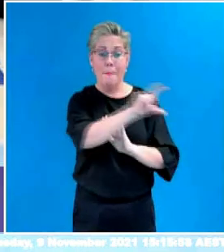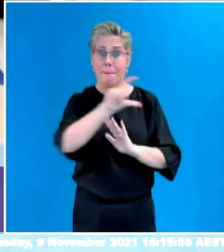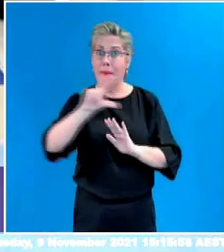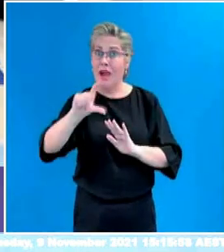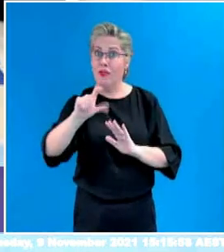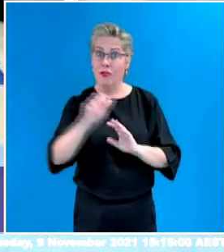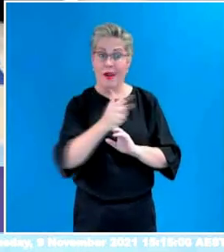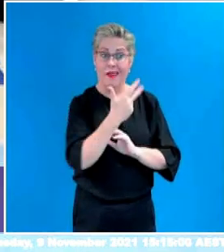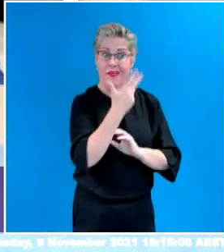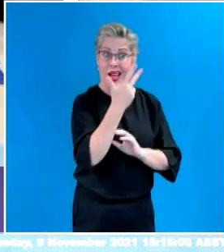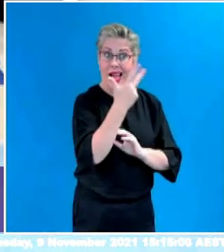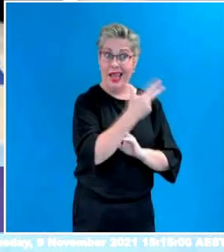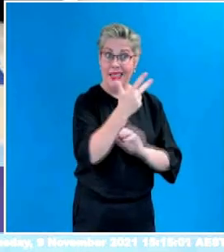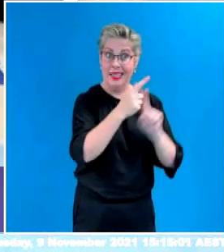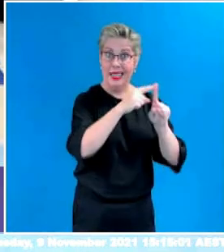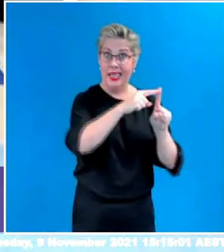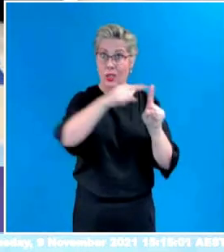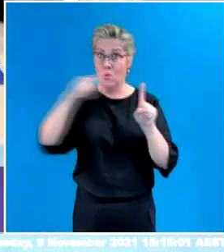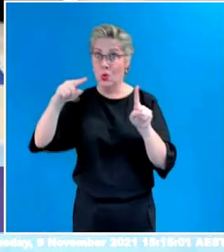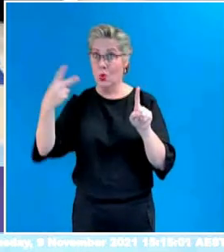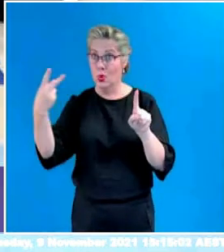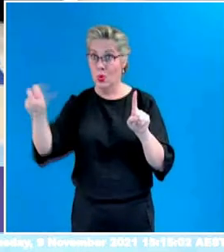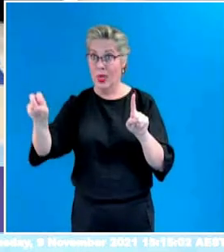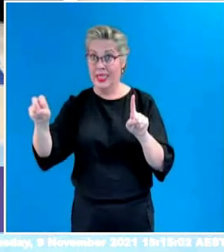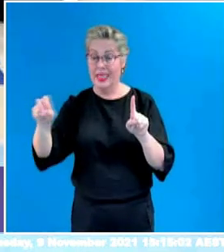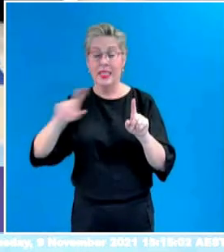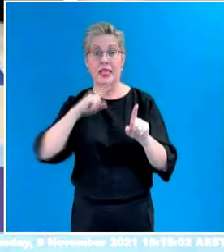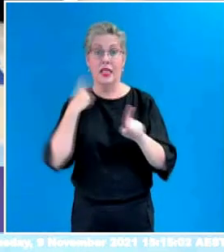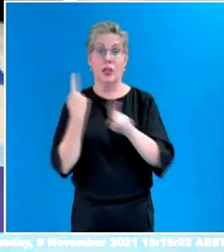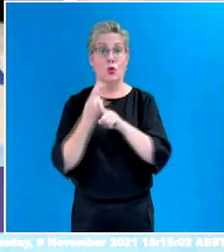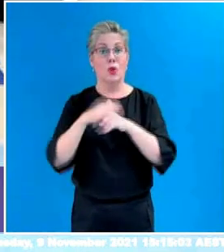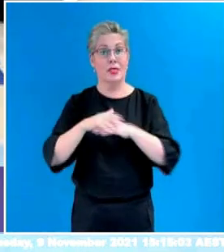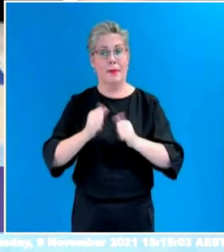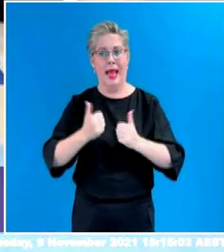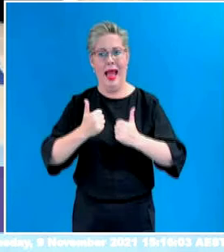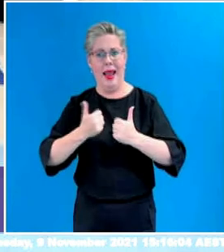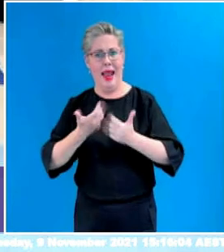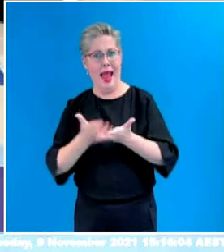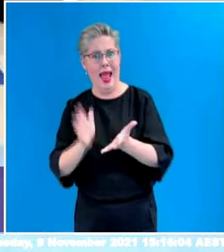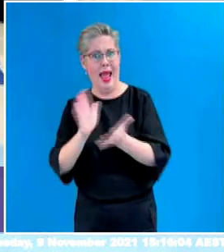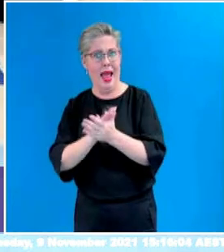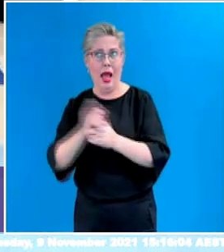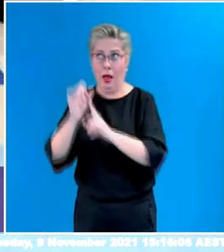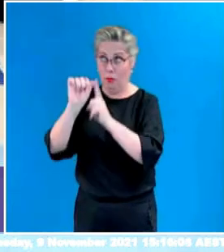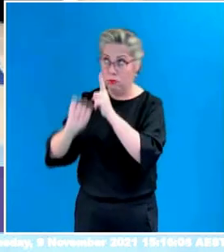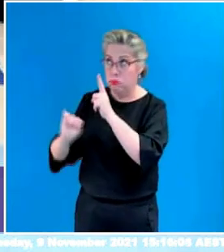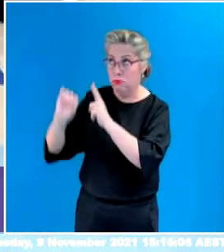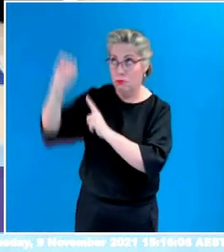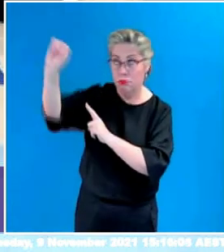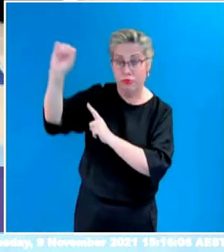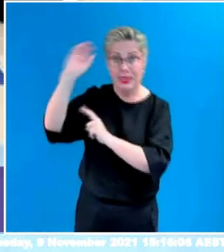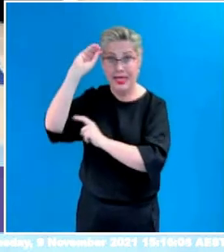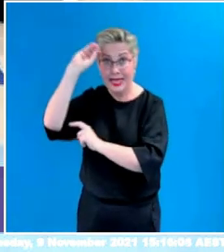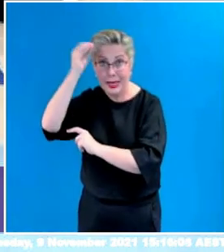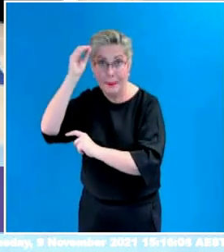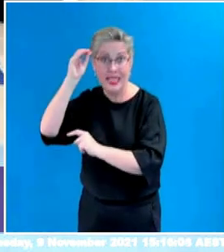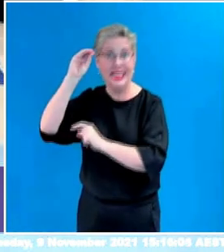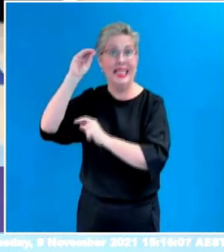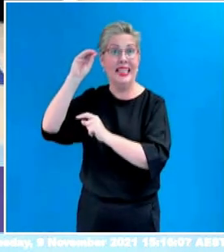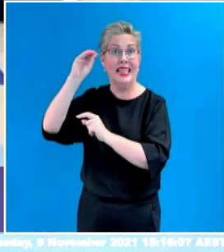of how the ICESCR committee has talked about the margin of appreciation.